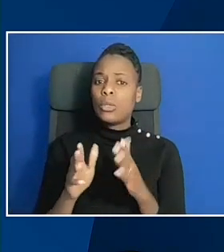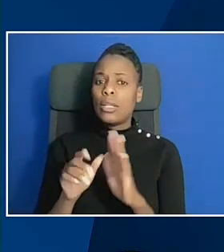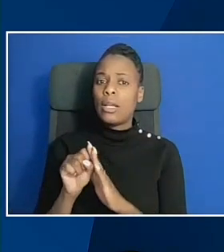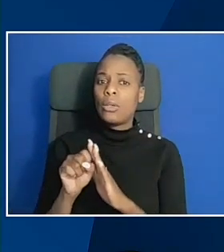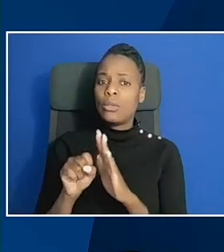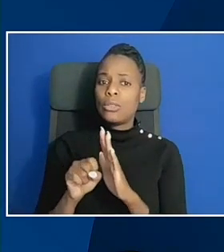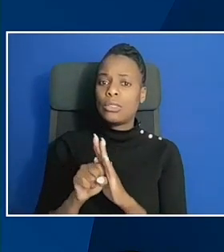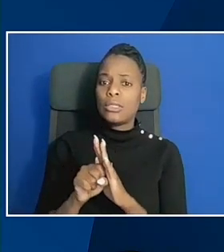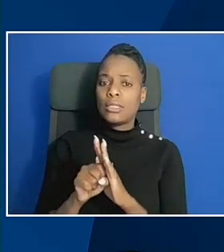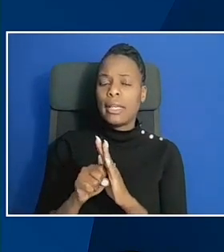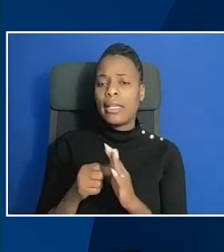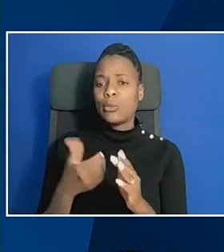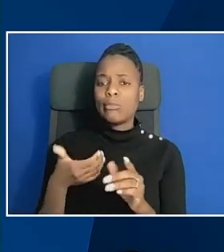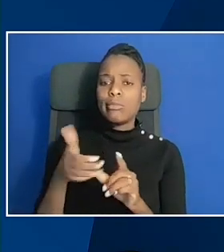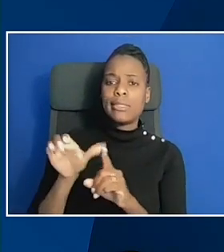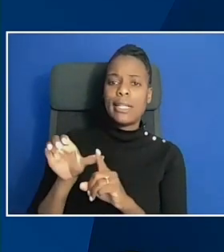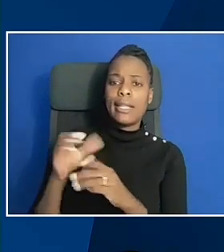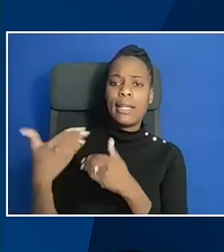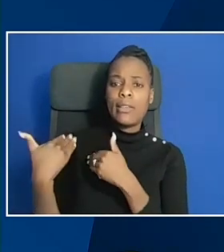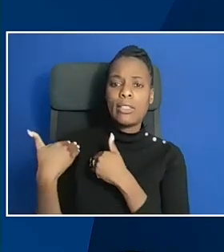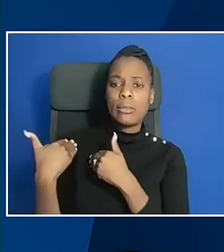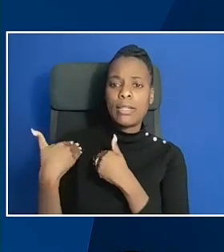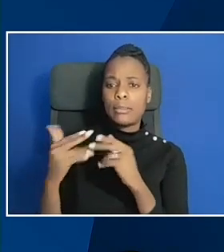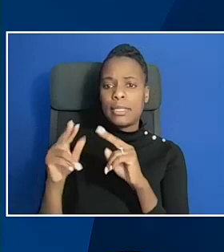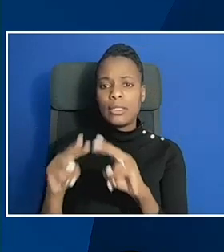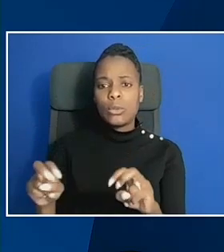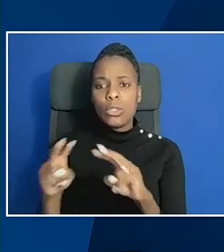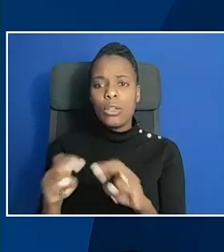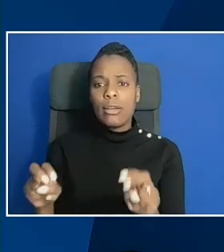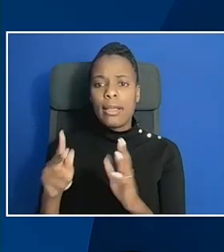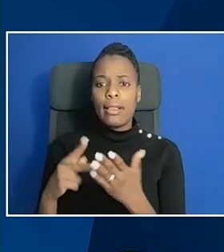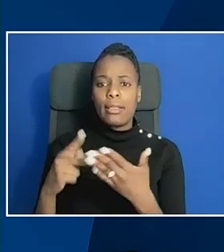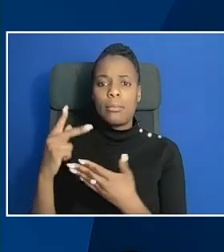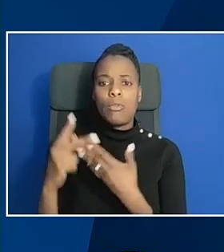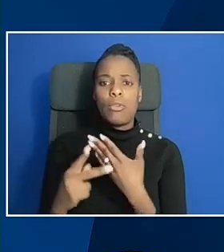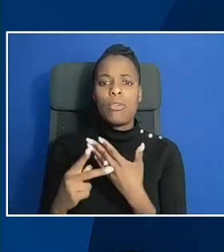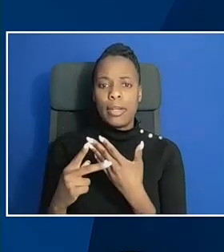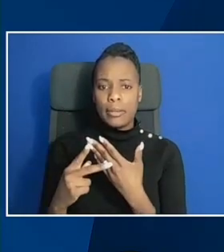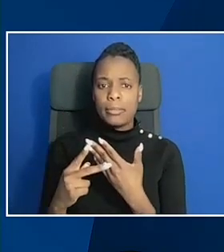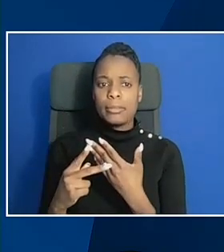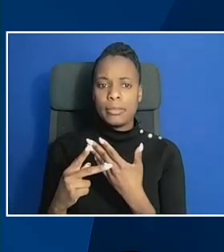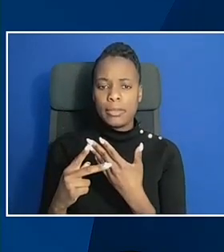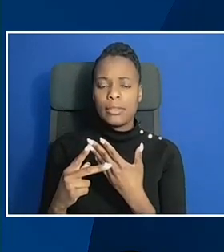responsibility to look at these programs. So you're talking about, what if, you